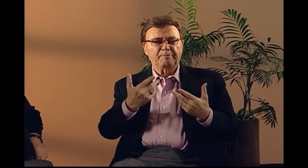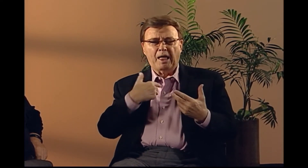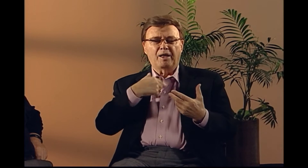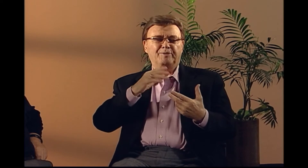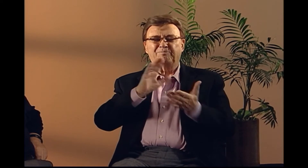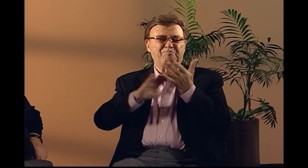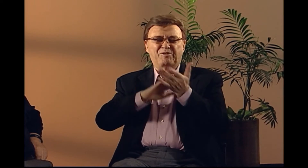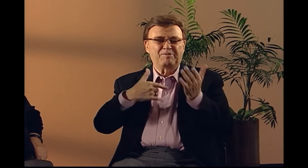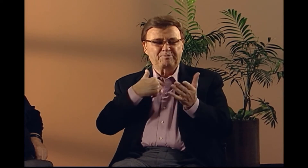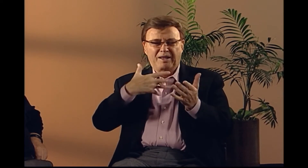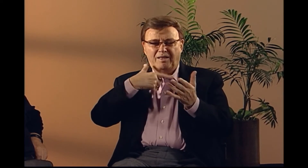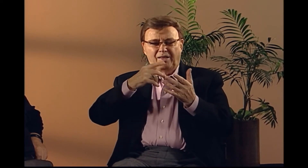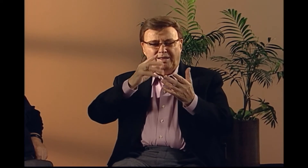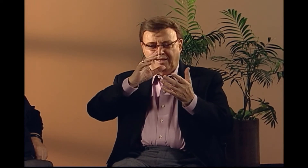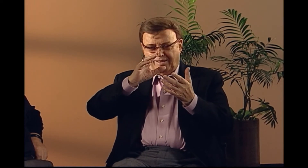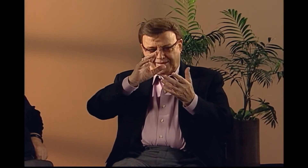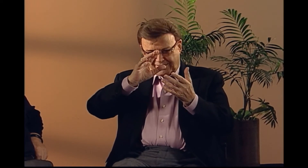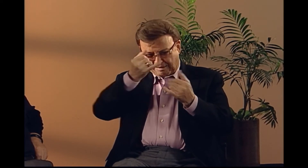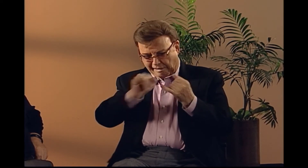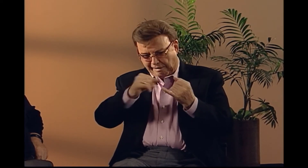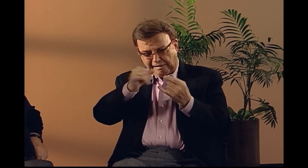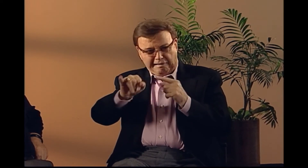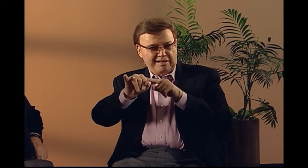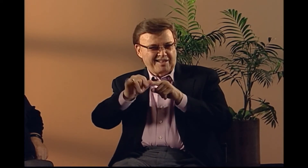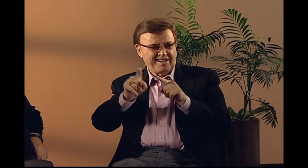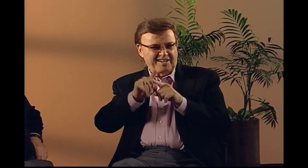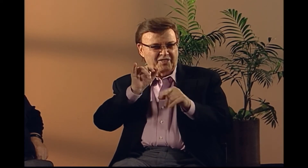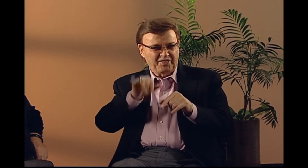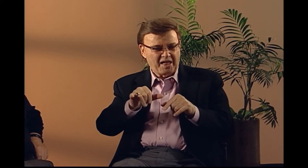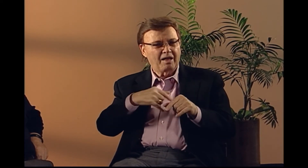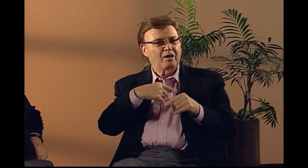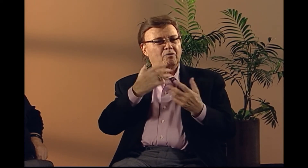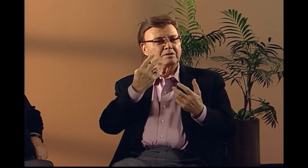My children go to school, and they pick it up and they learn. Forgive me for using that.